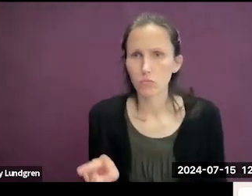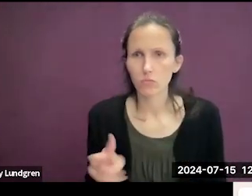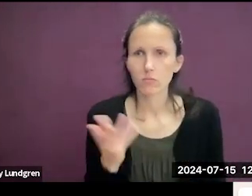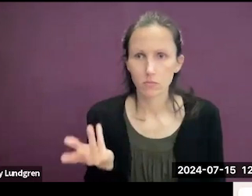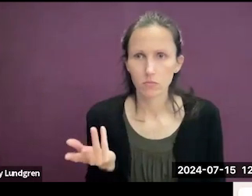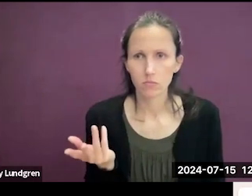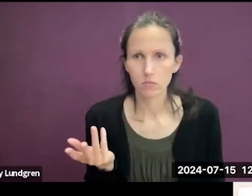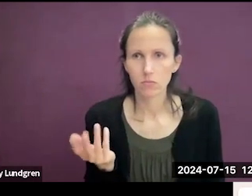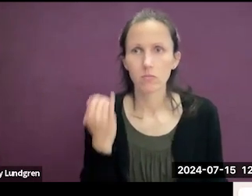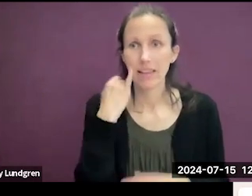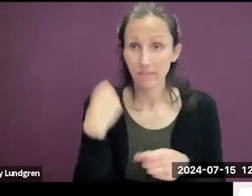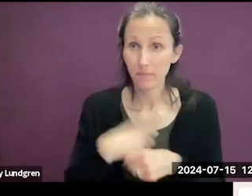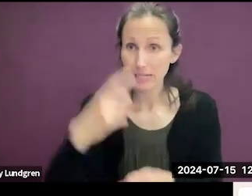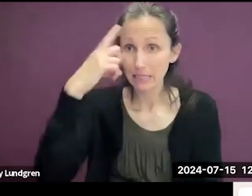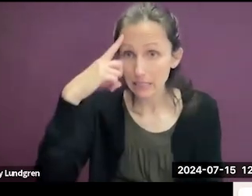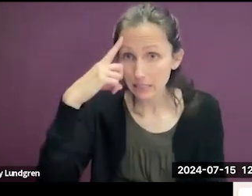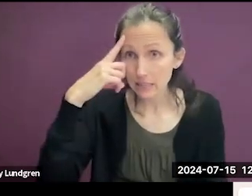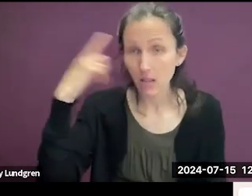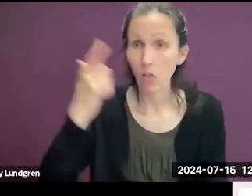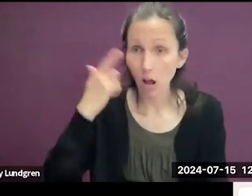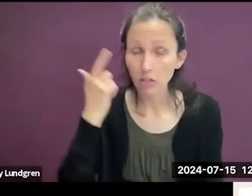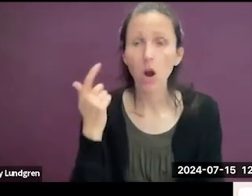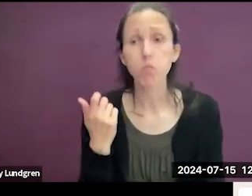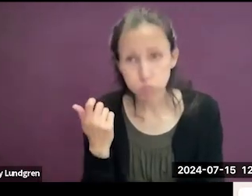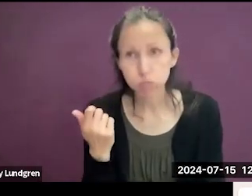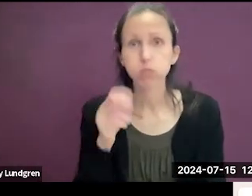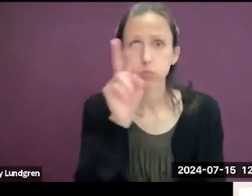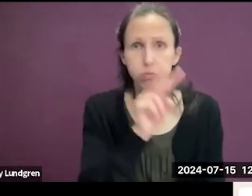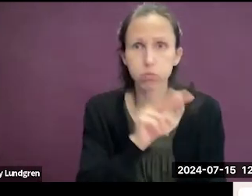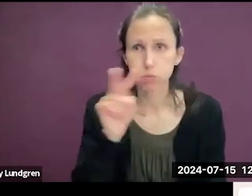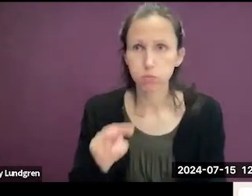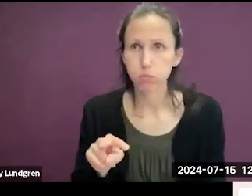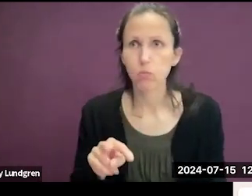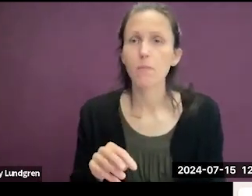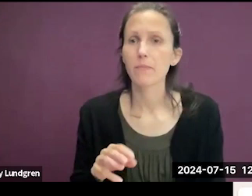So if it makes sense and it's logical, put your reading order in that order